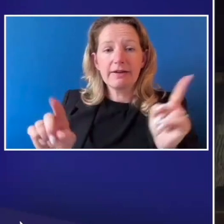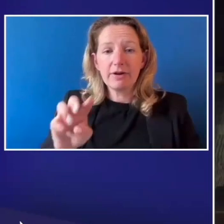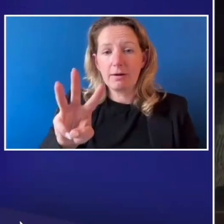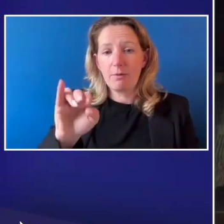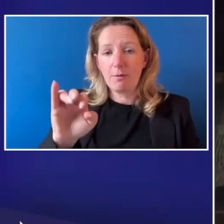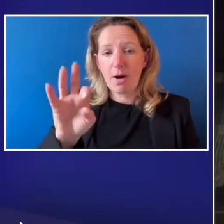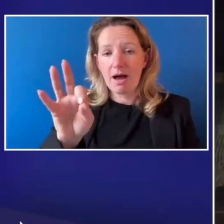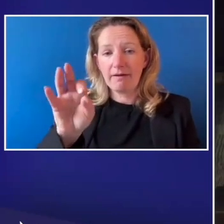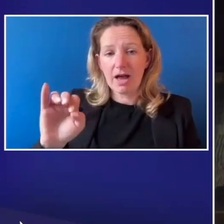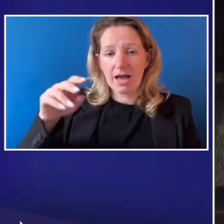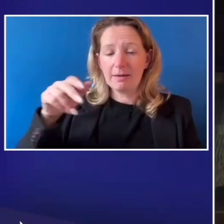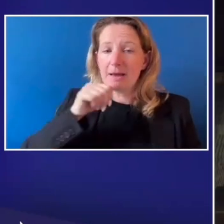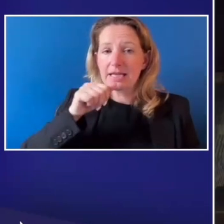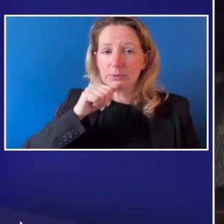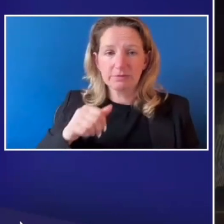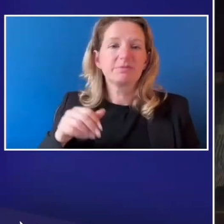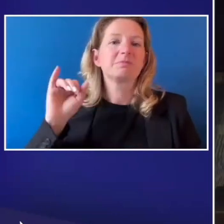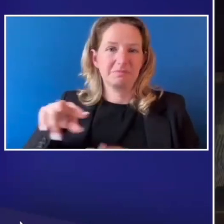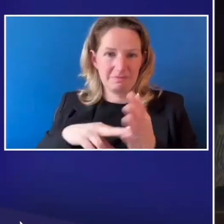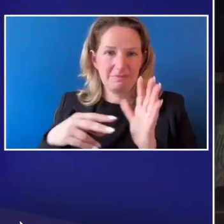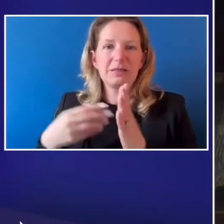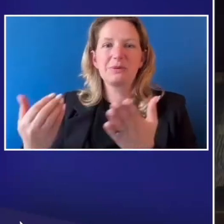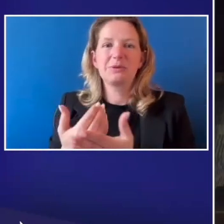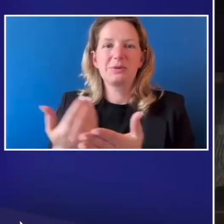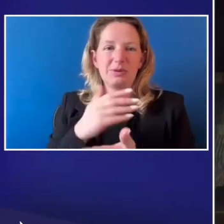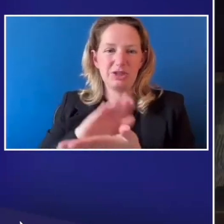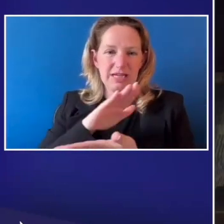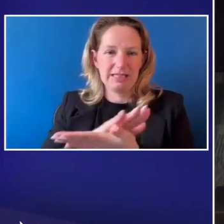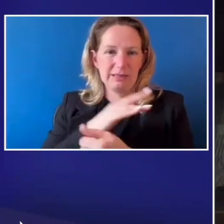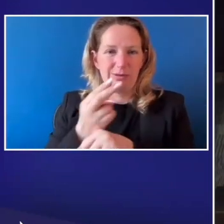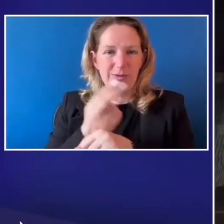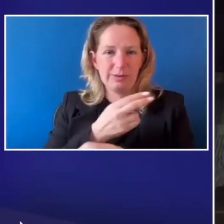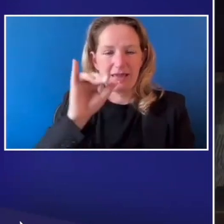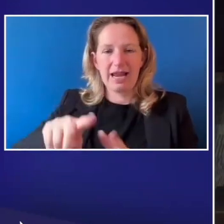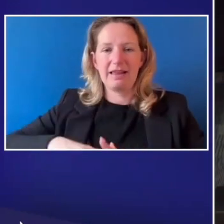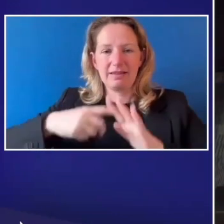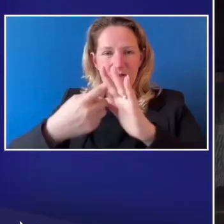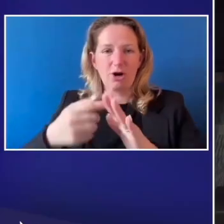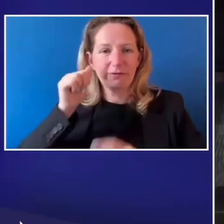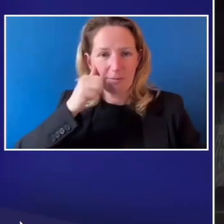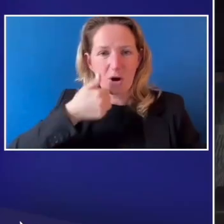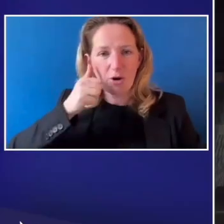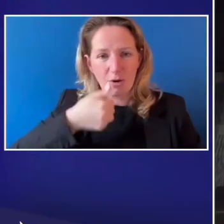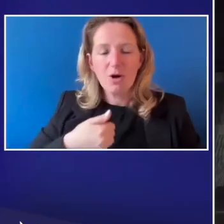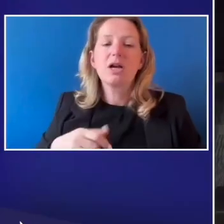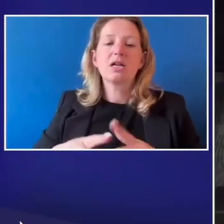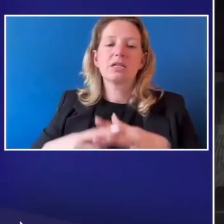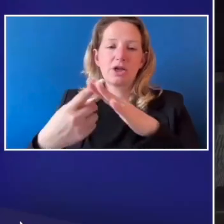So there will be new sheets for you to utilize that new password at the start of tomorrow with. We will start right at 9 AM.